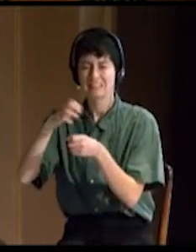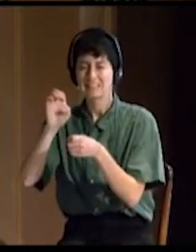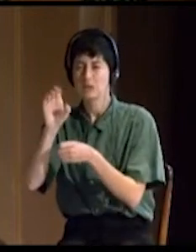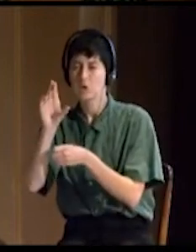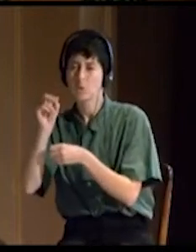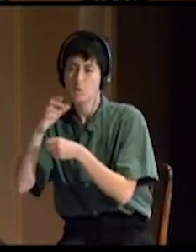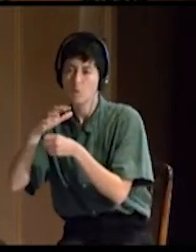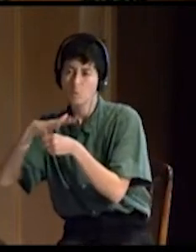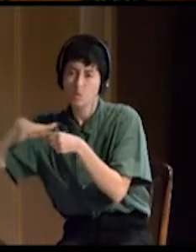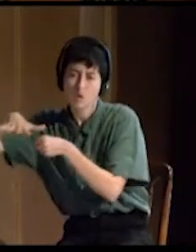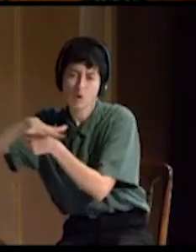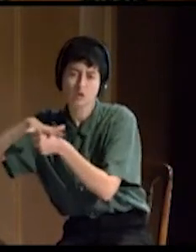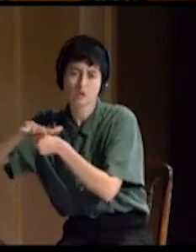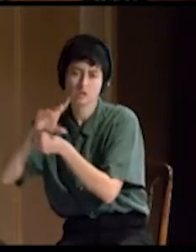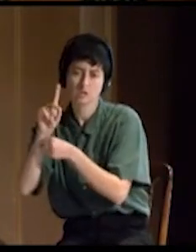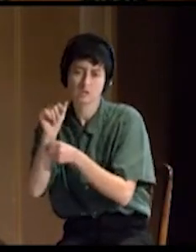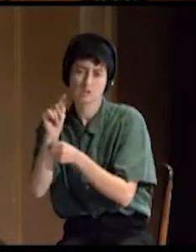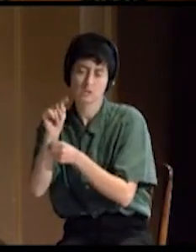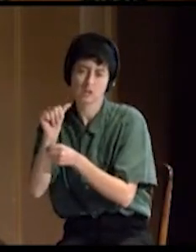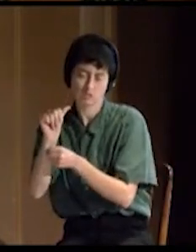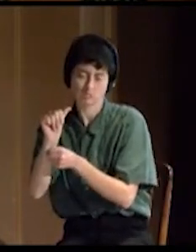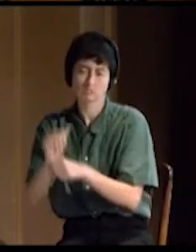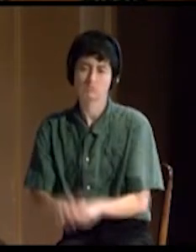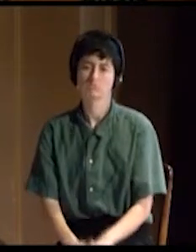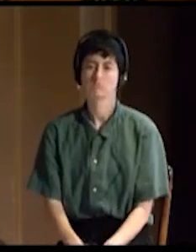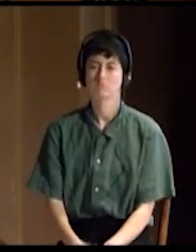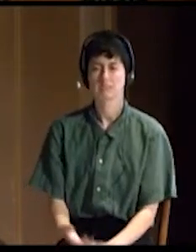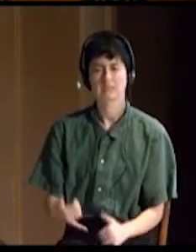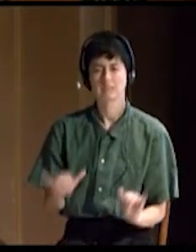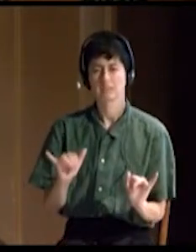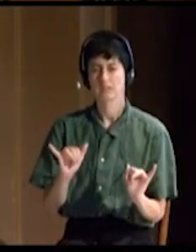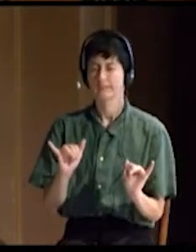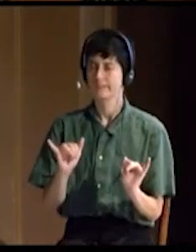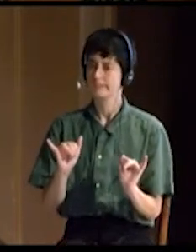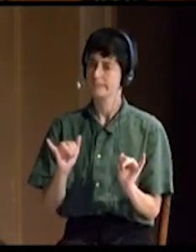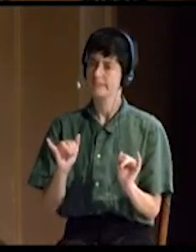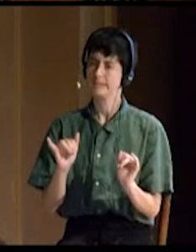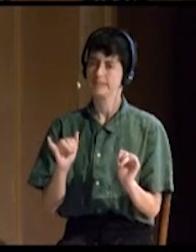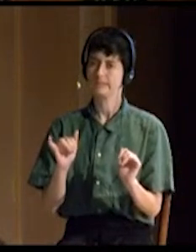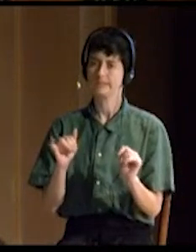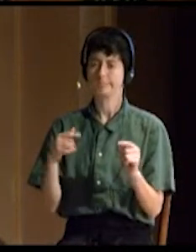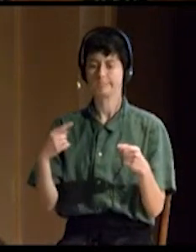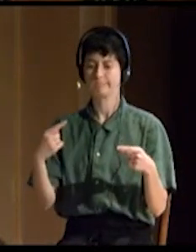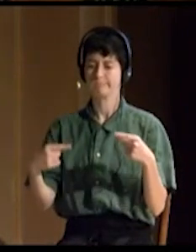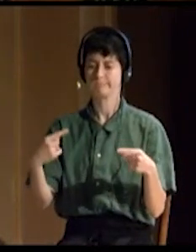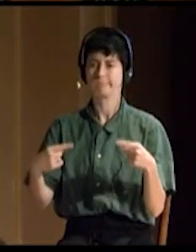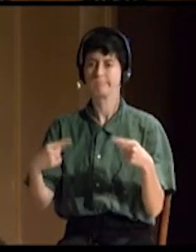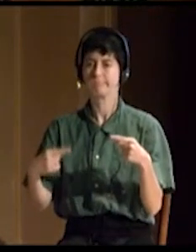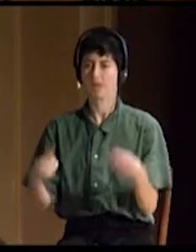to how many species we have detected to how many are estimated. So we started to wonder,